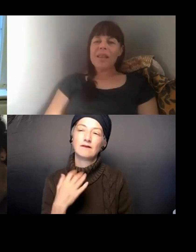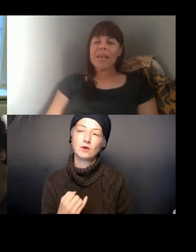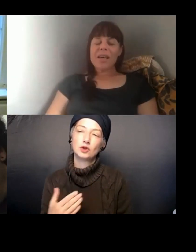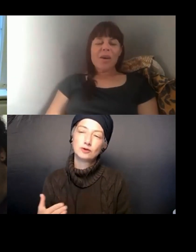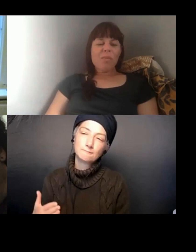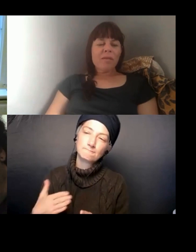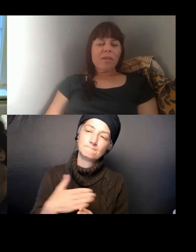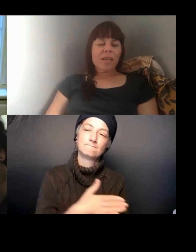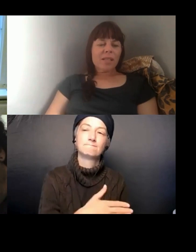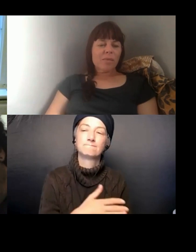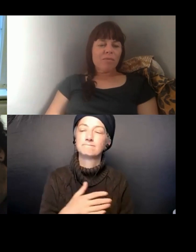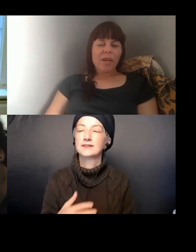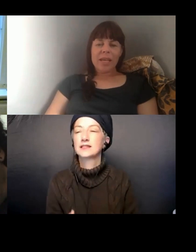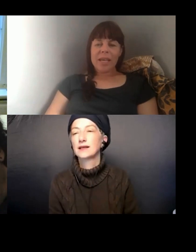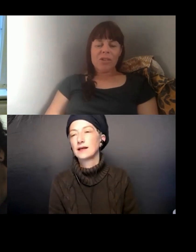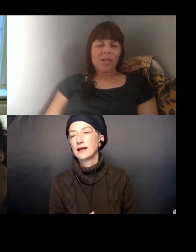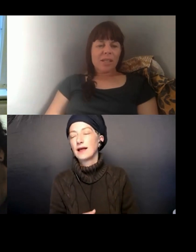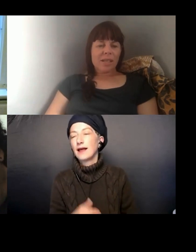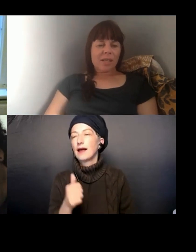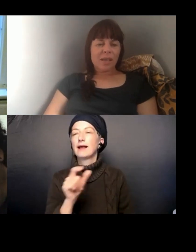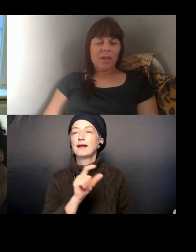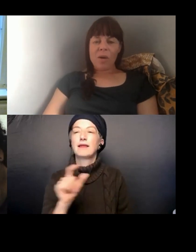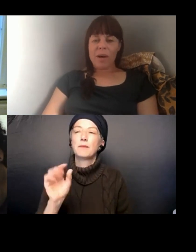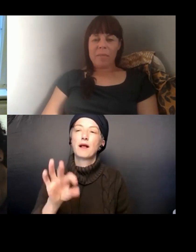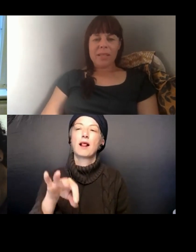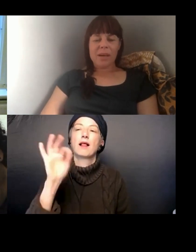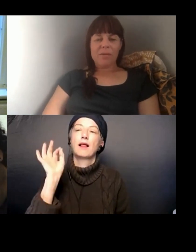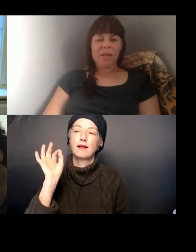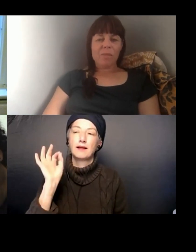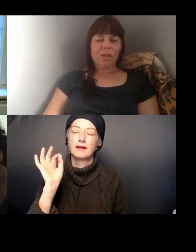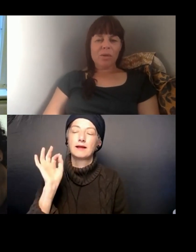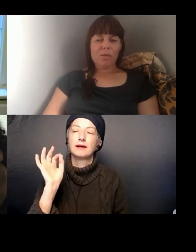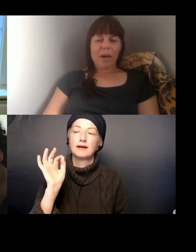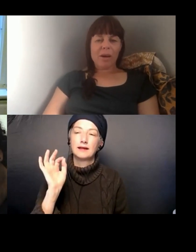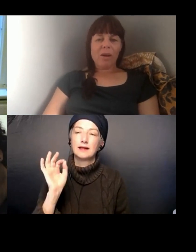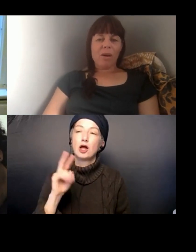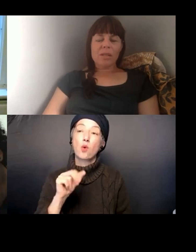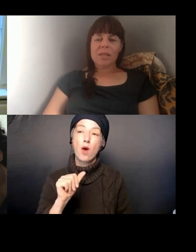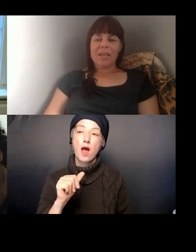I think one of the things that was really interesting to Noa and myself and that we talked about a lot